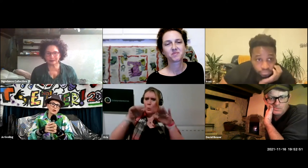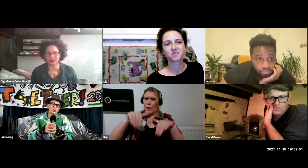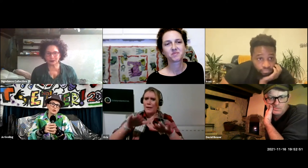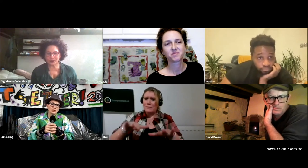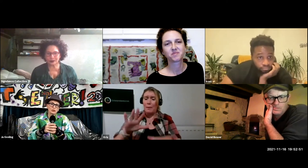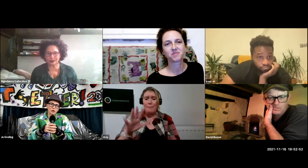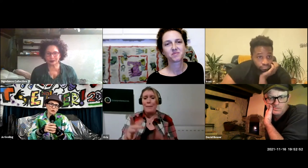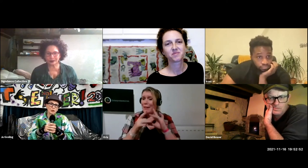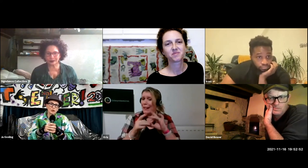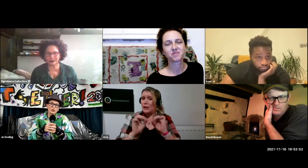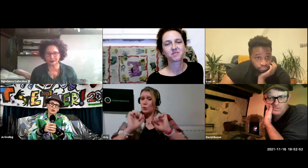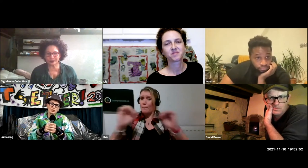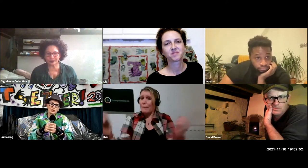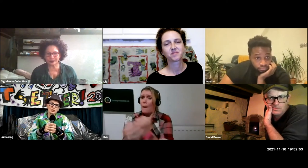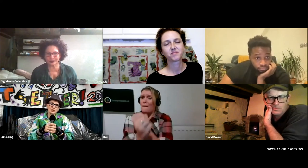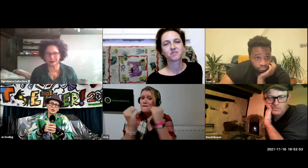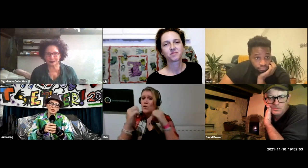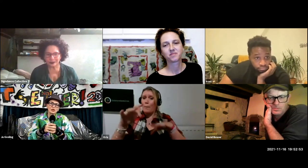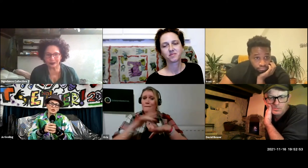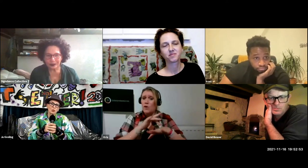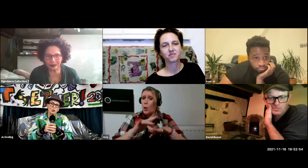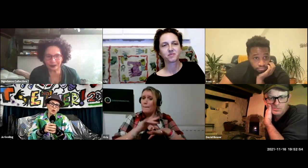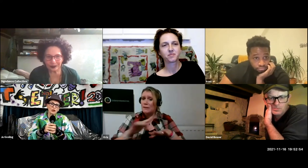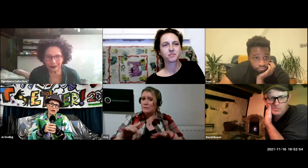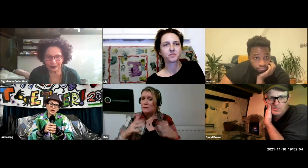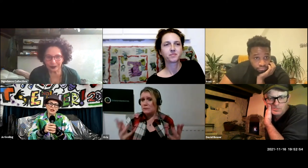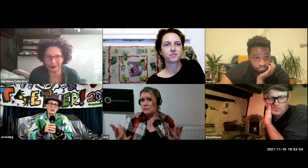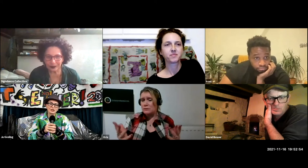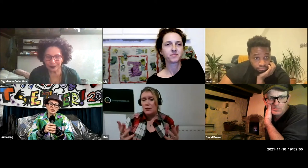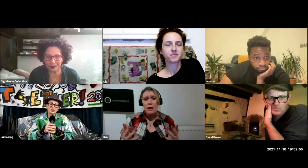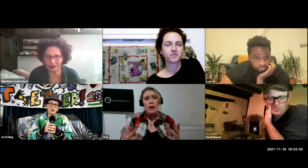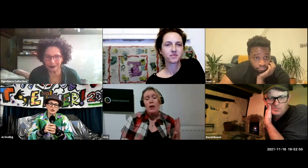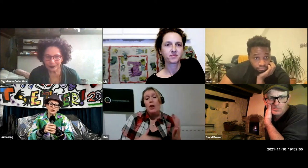It had such emotional presence. It really,